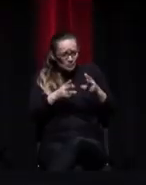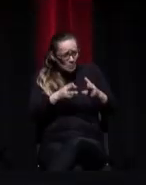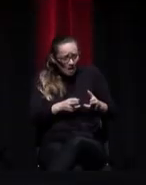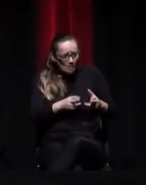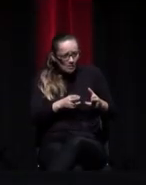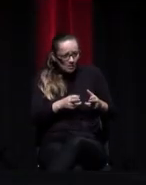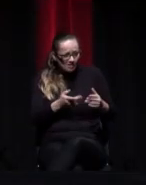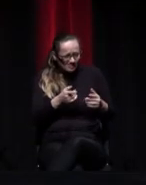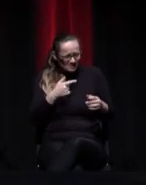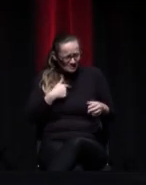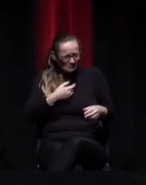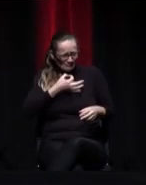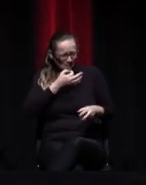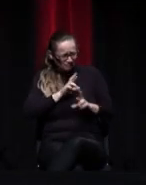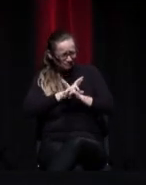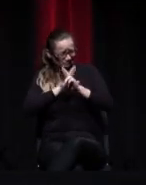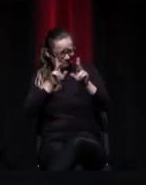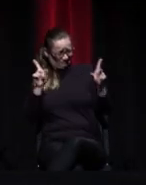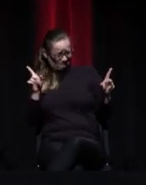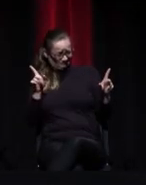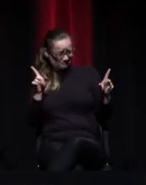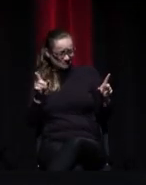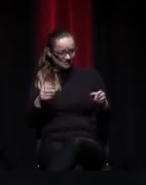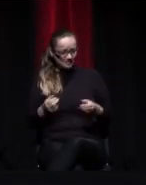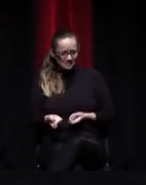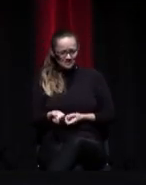at the same school, you had the same car I did."